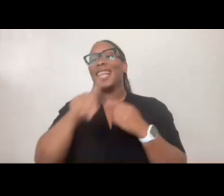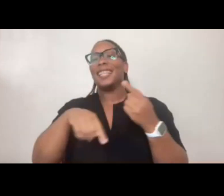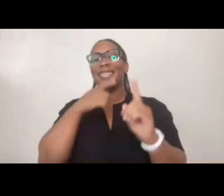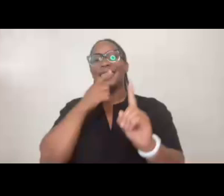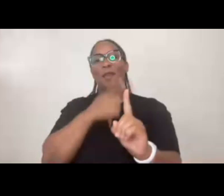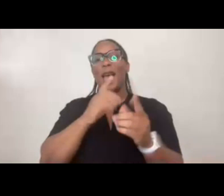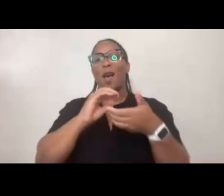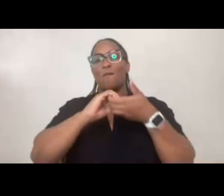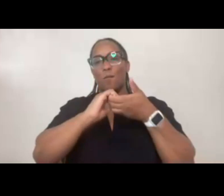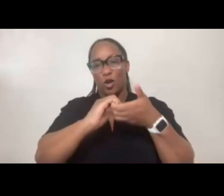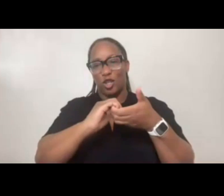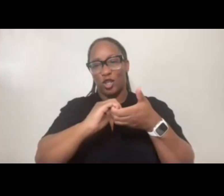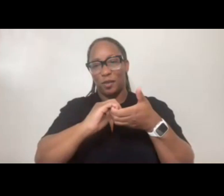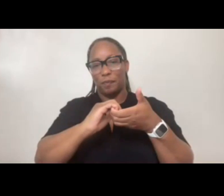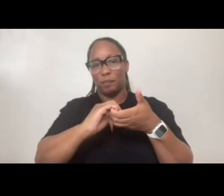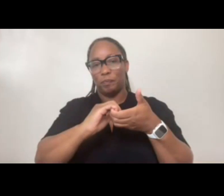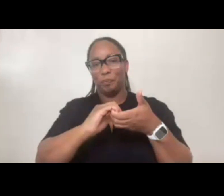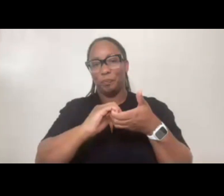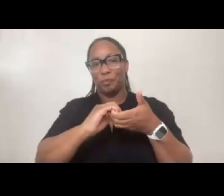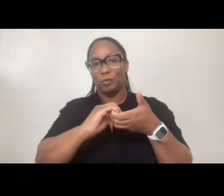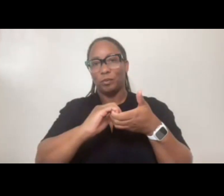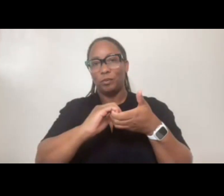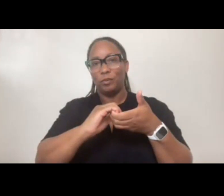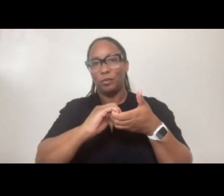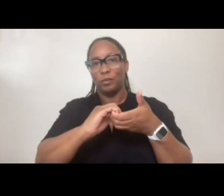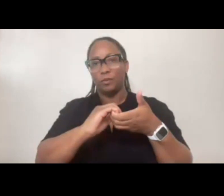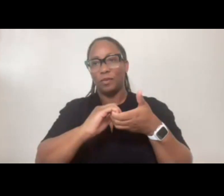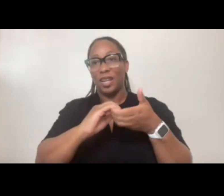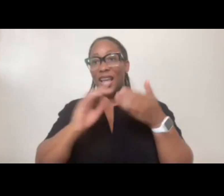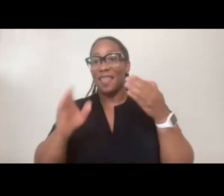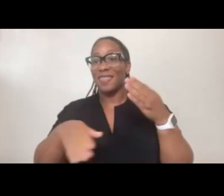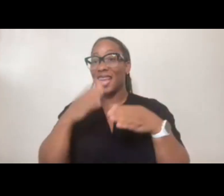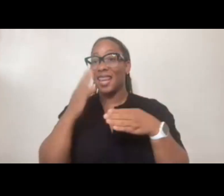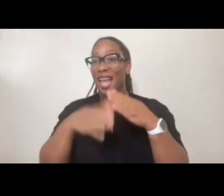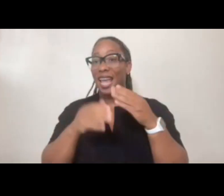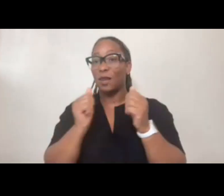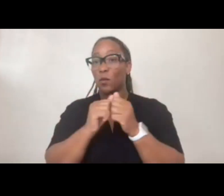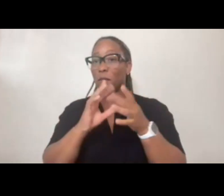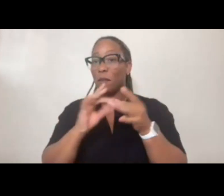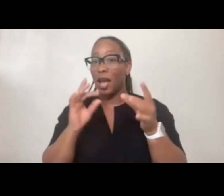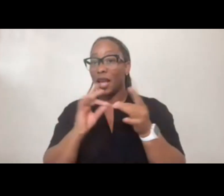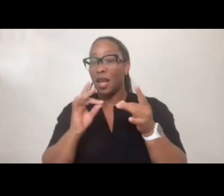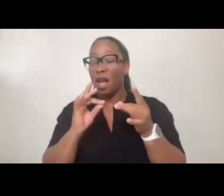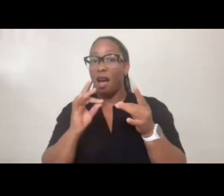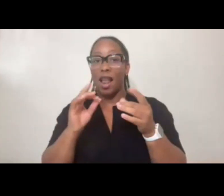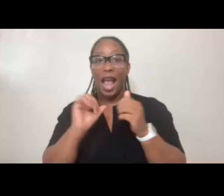partnerships and then. Close with some thoughts. On yeah, ways forward.